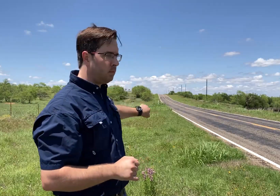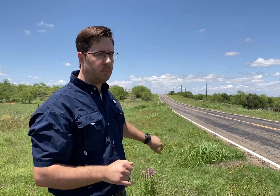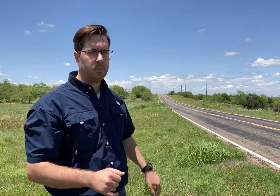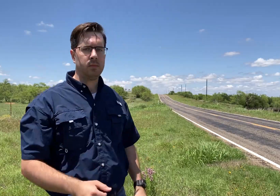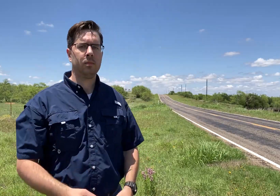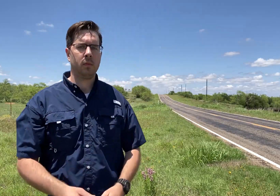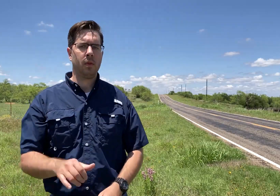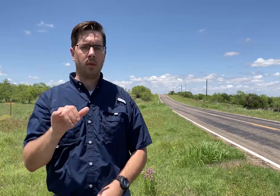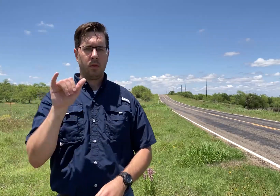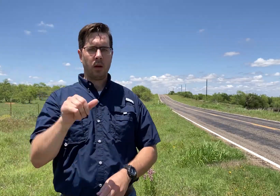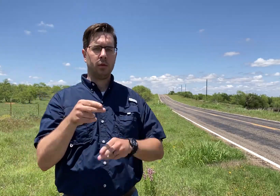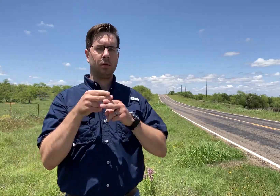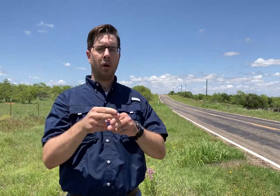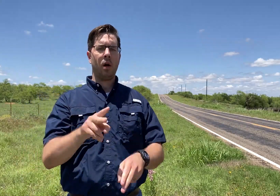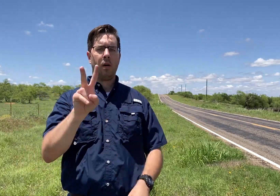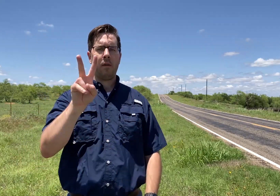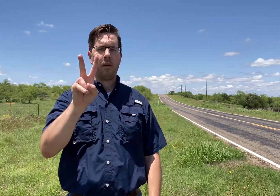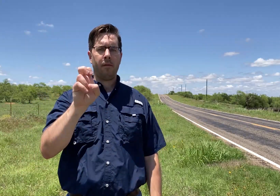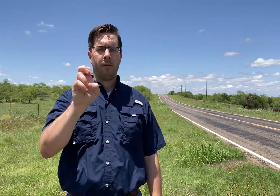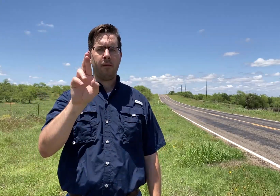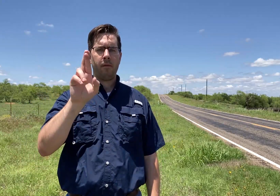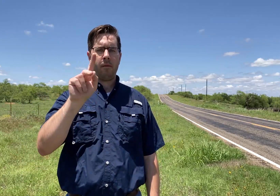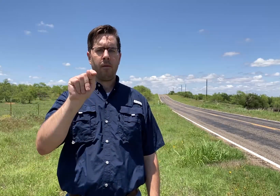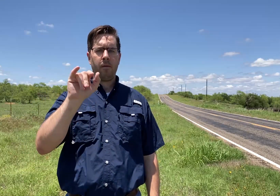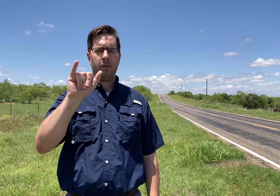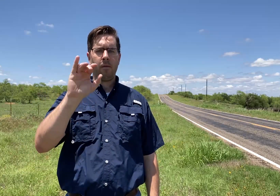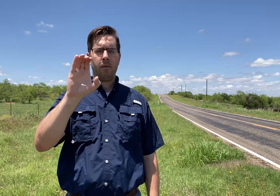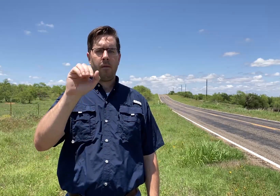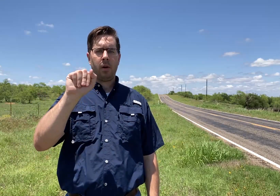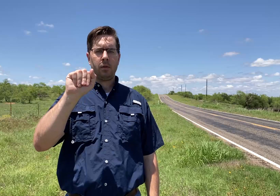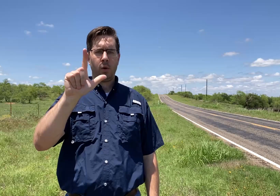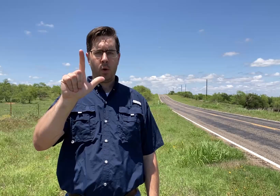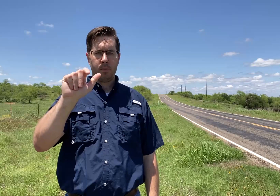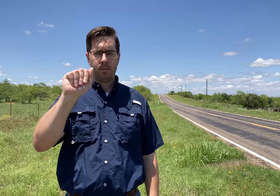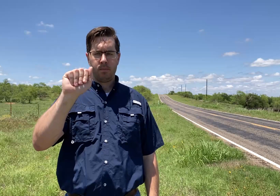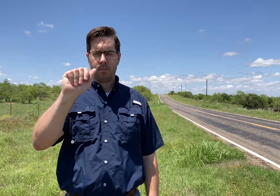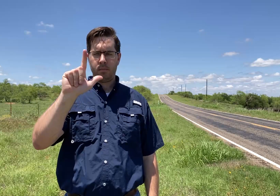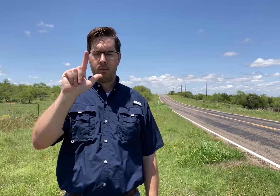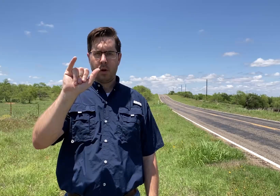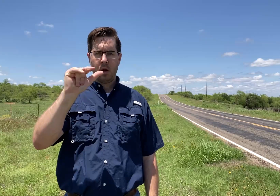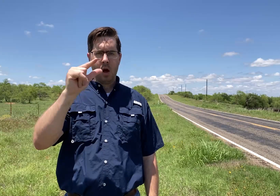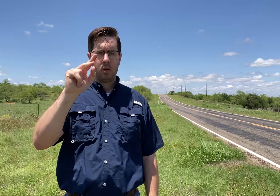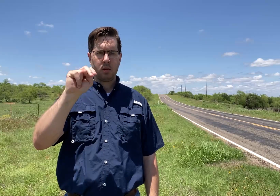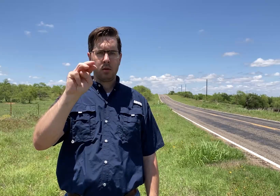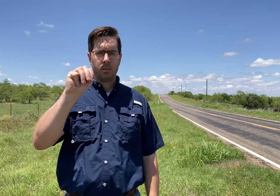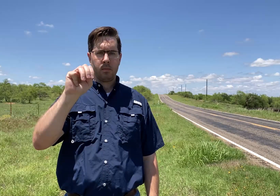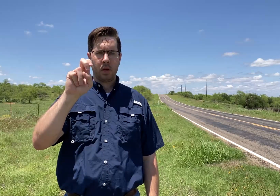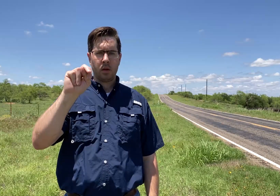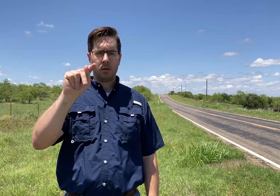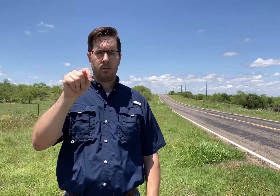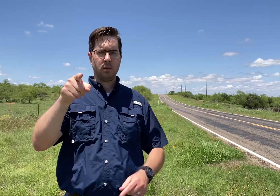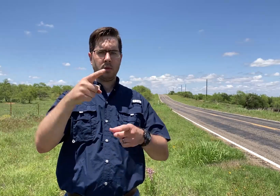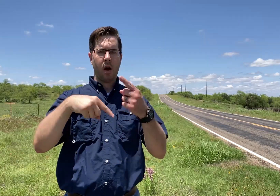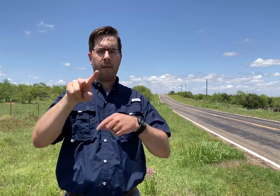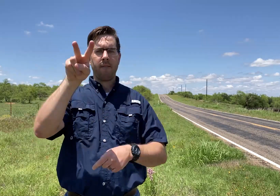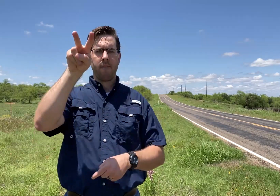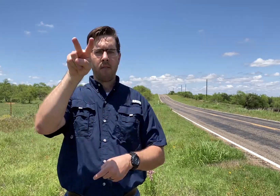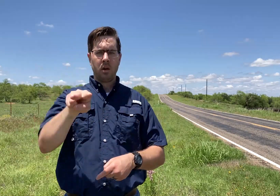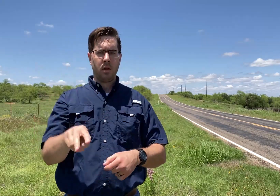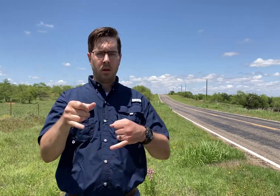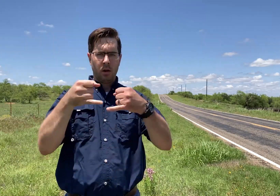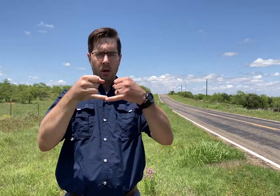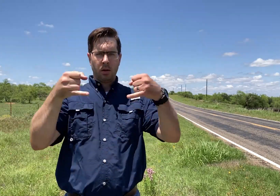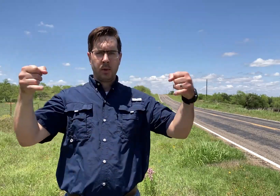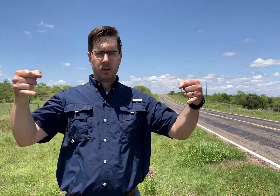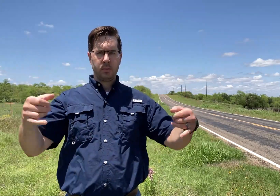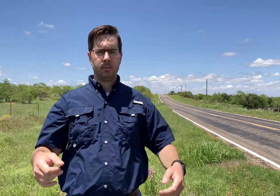that’s called vertical alignment.